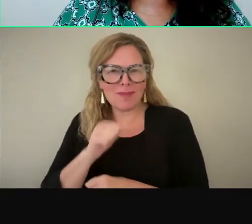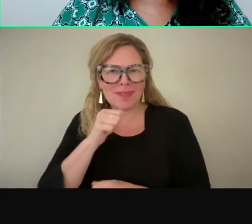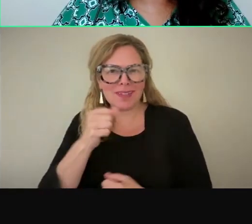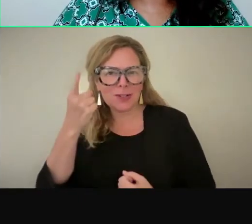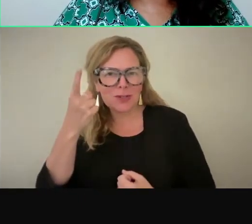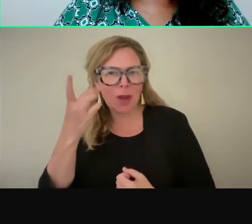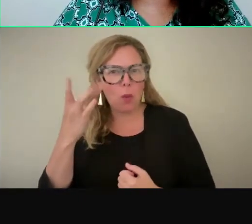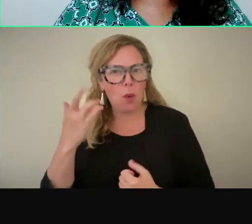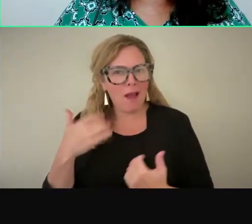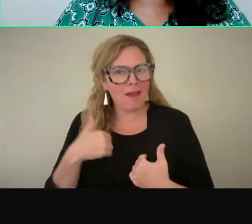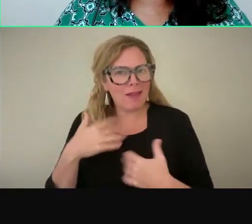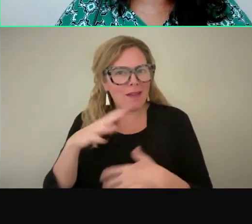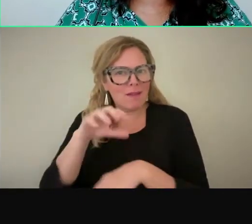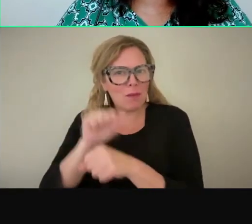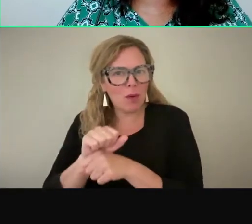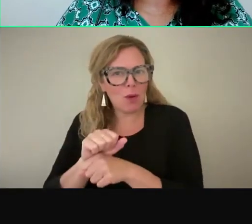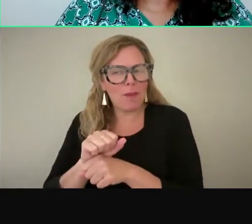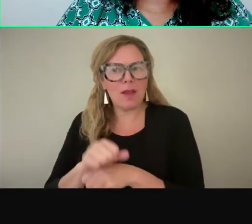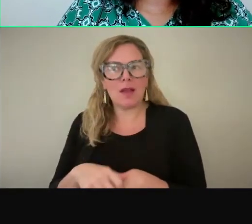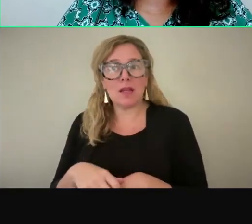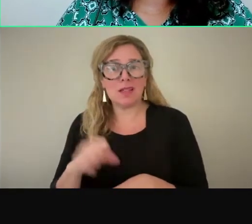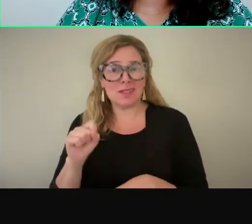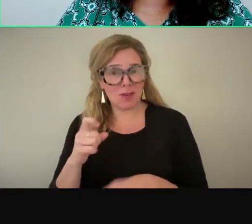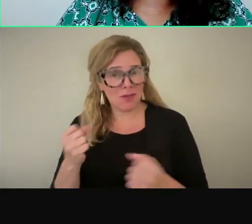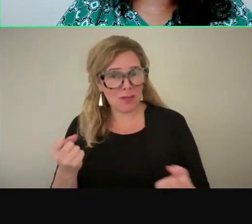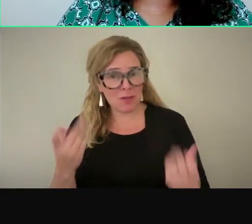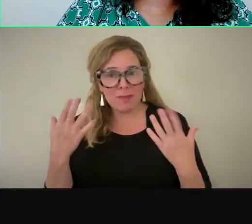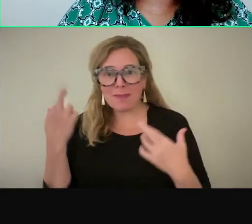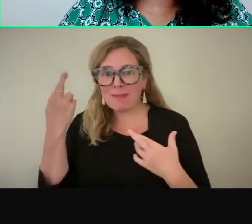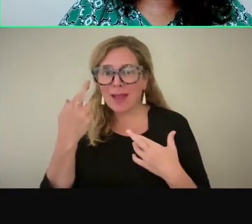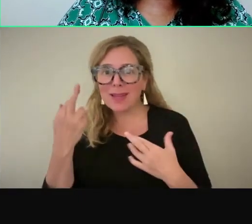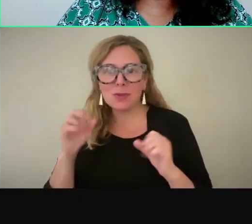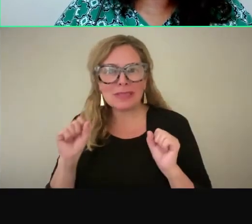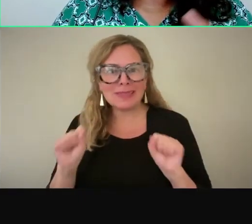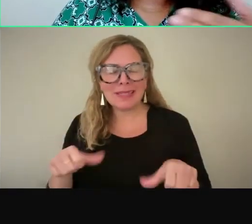of reasons, it could be really challenging to get through the whole sequence of tasks. They